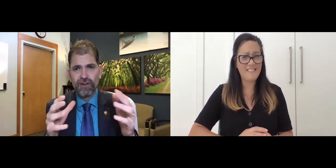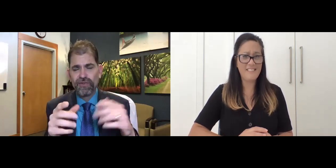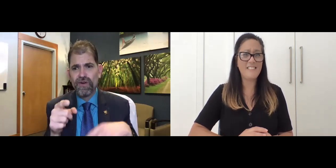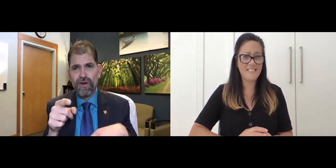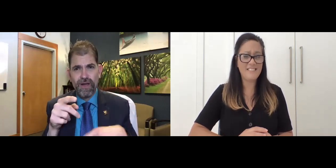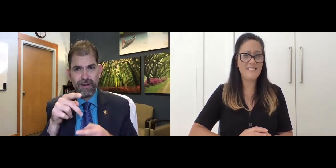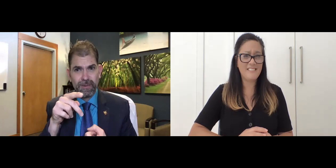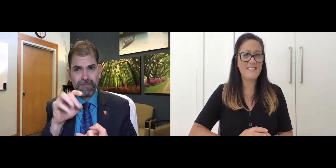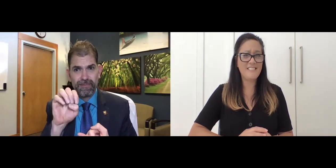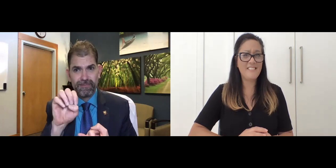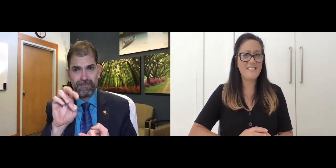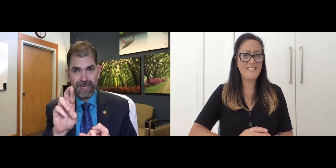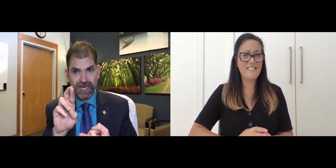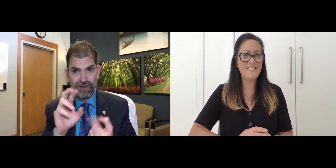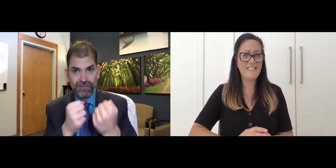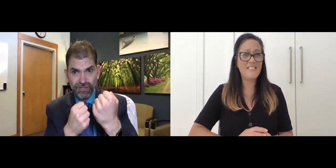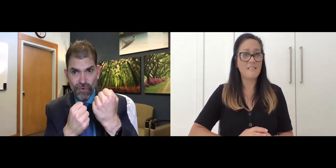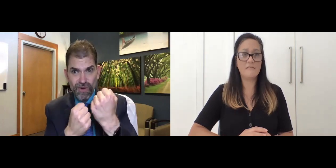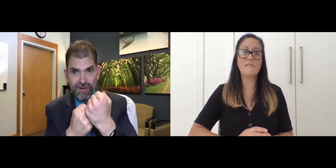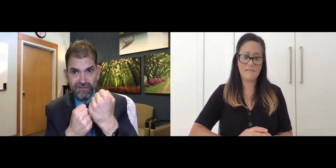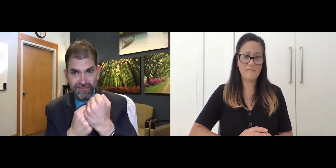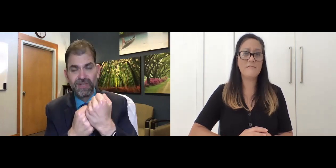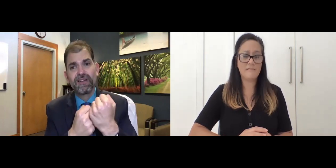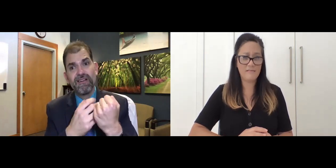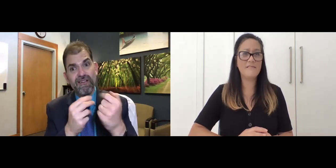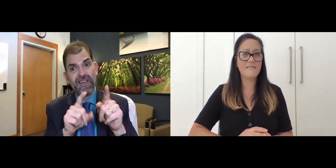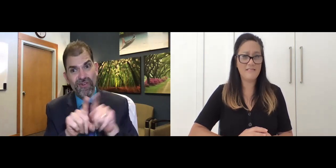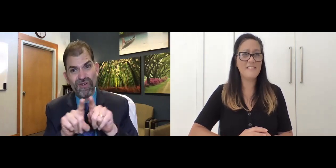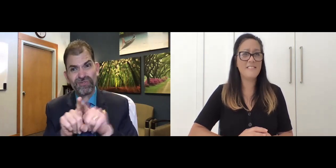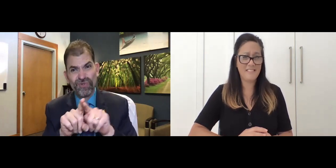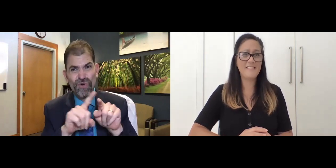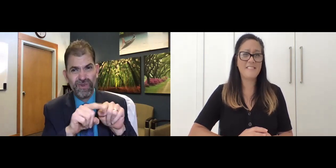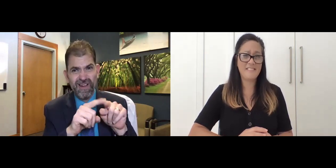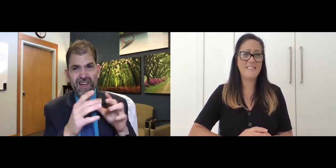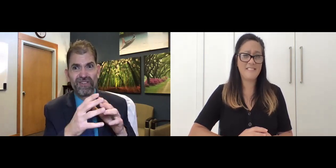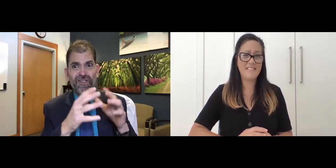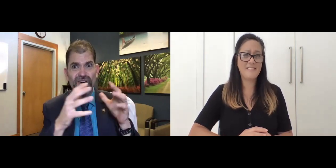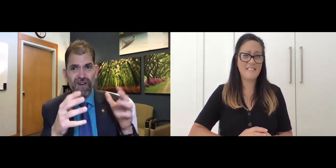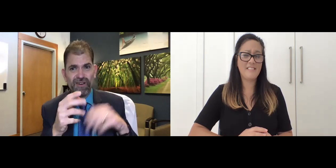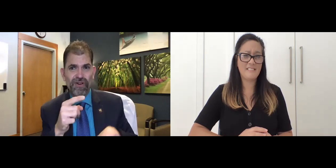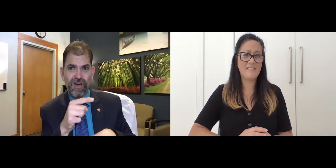I really relied on you know peer support